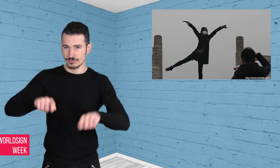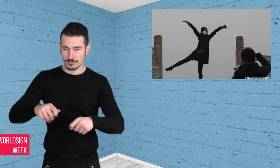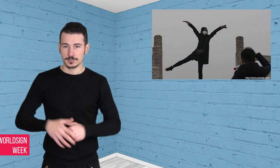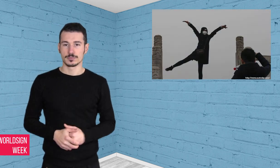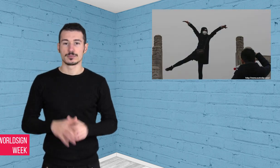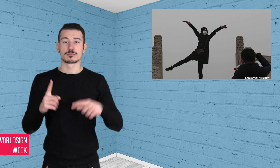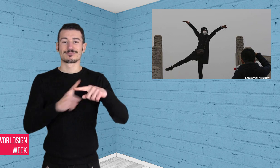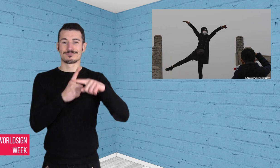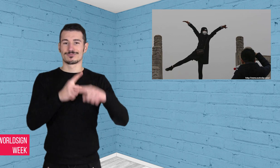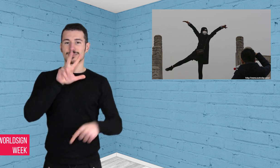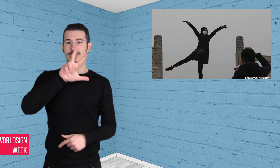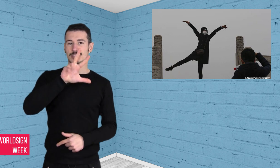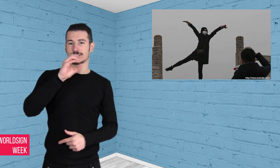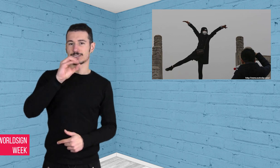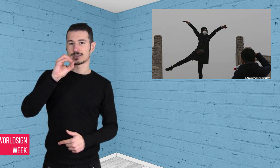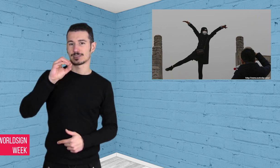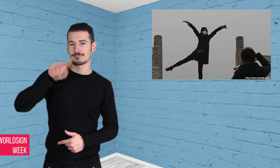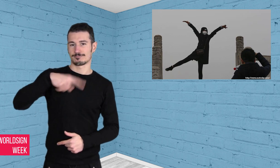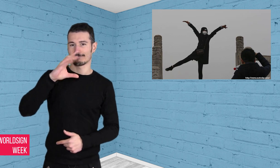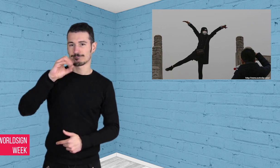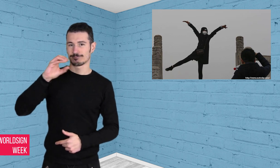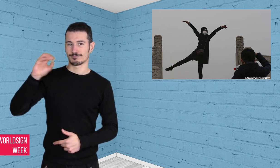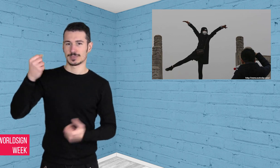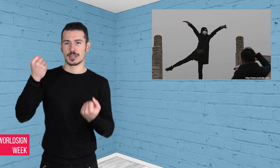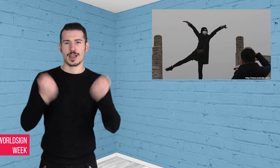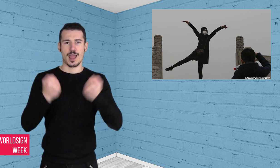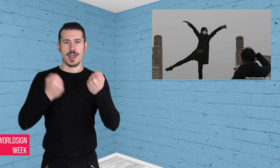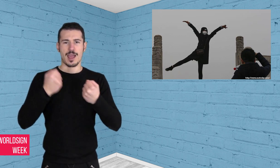All these efforts are to try to combat the